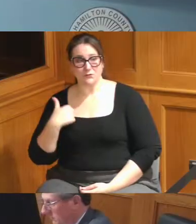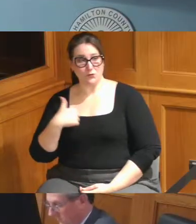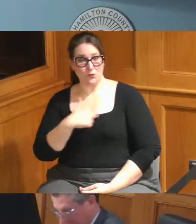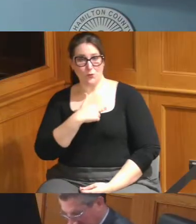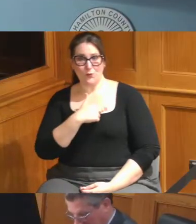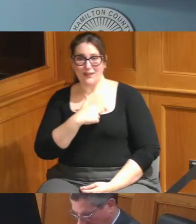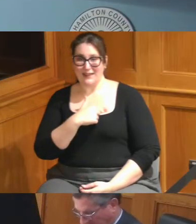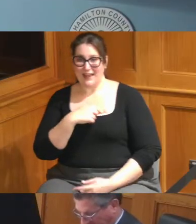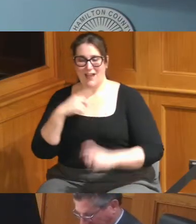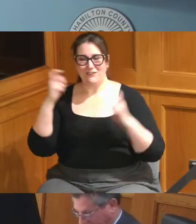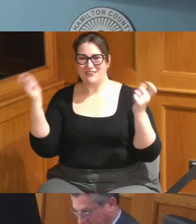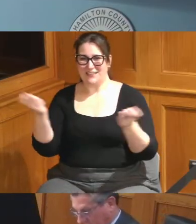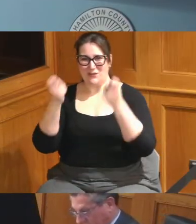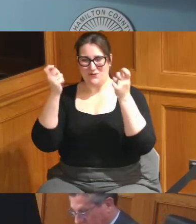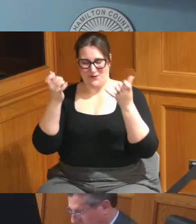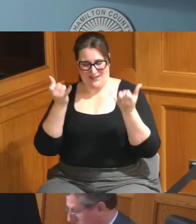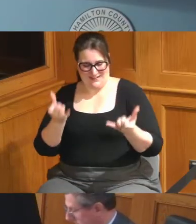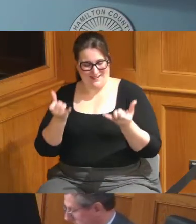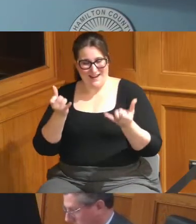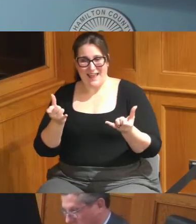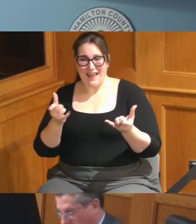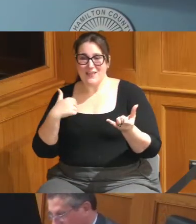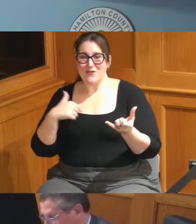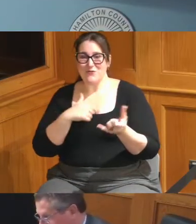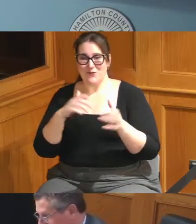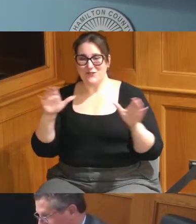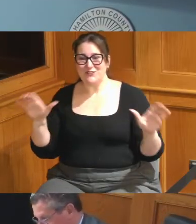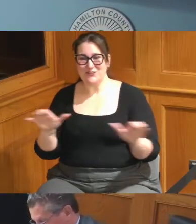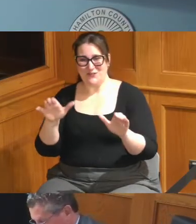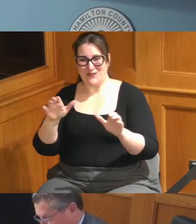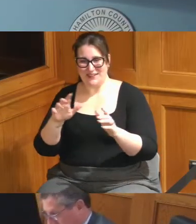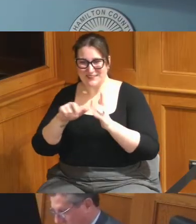very celebratory thing that we're doing here at the beginning of the meeting. So, this is a staff